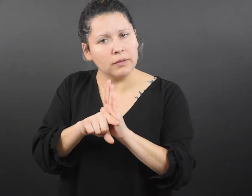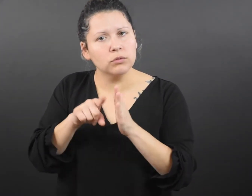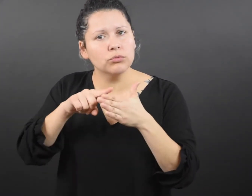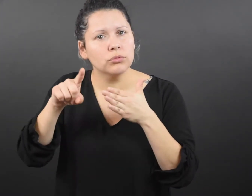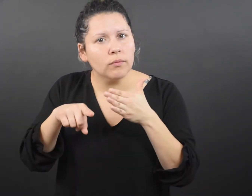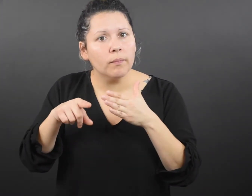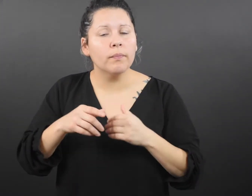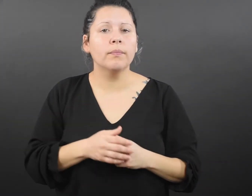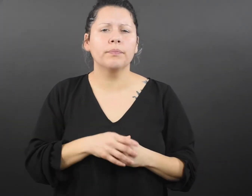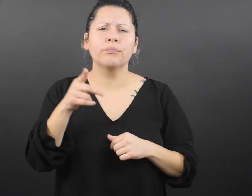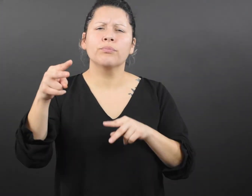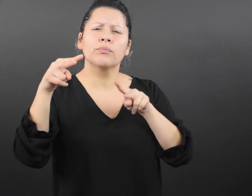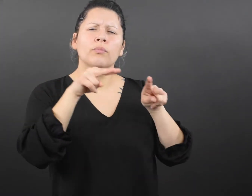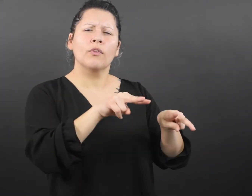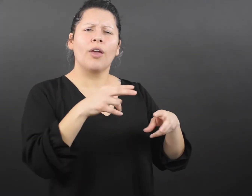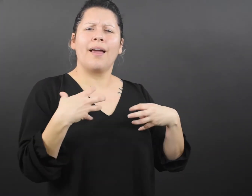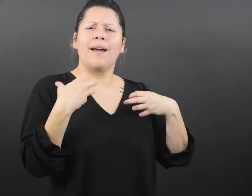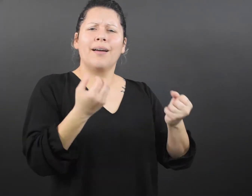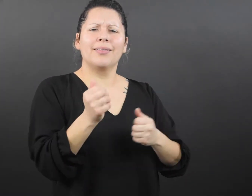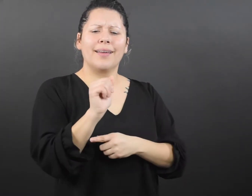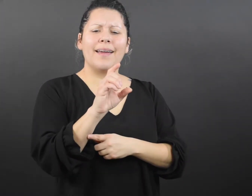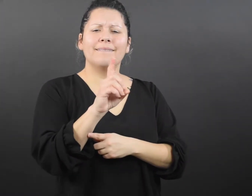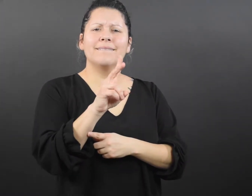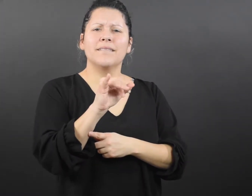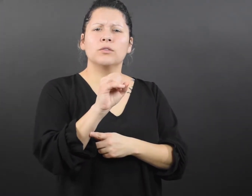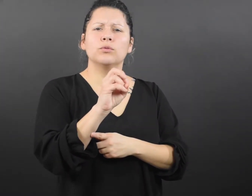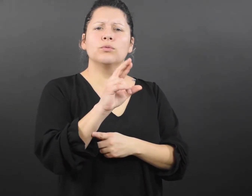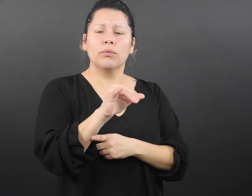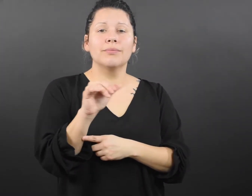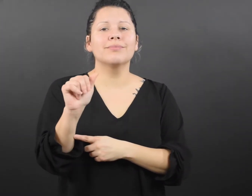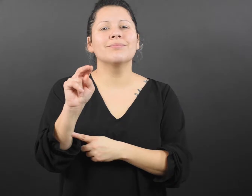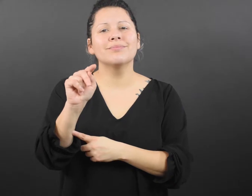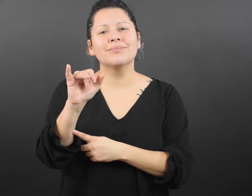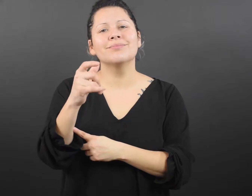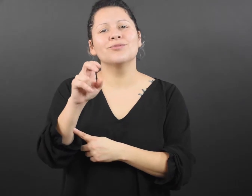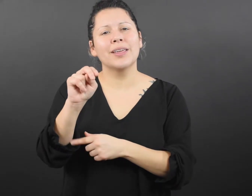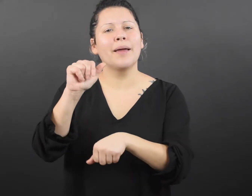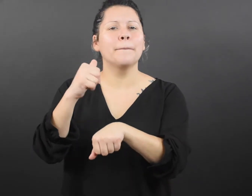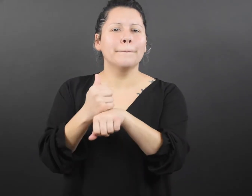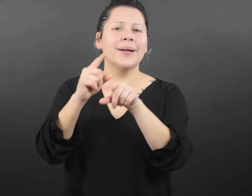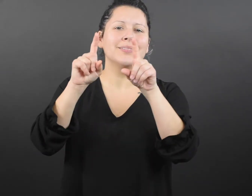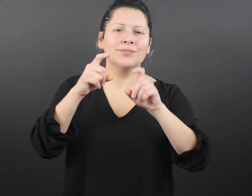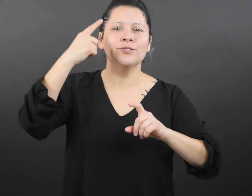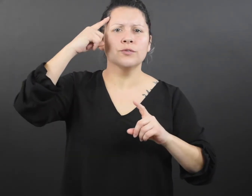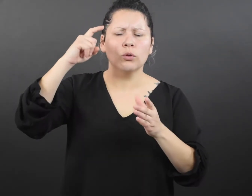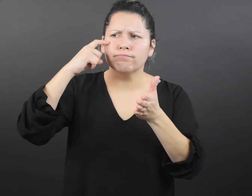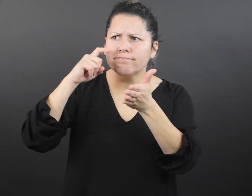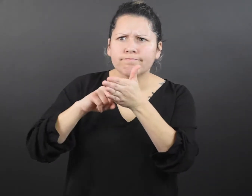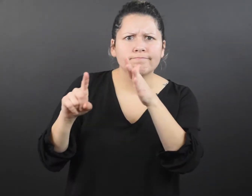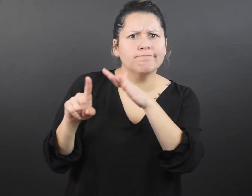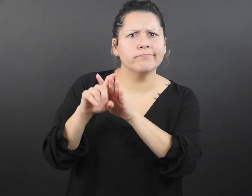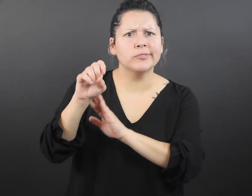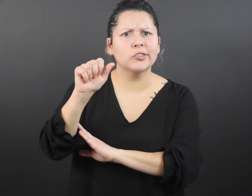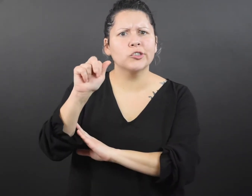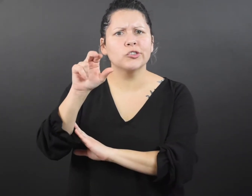See Health Advisory: Antigen-based Tests for Detection of SARS-CoV-2 (PDF).